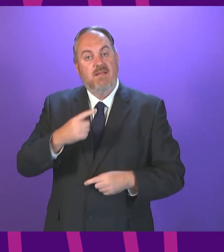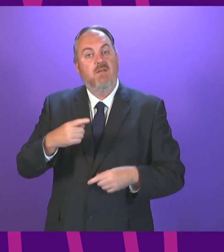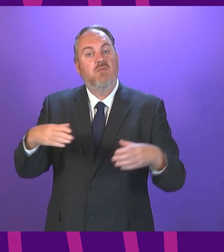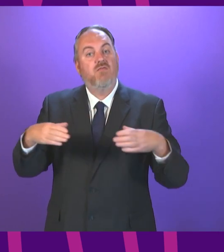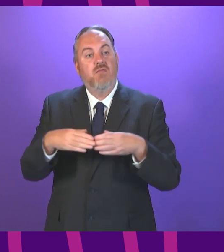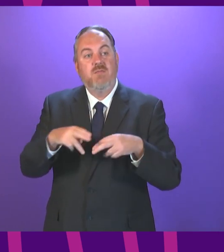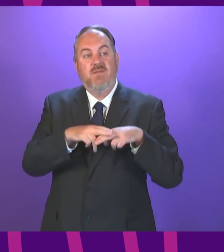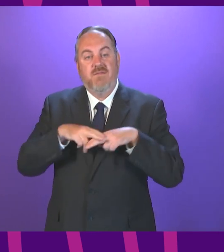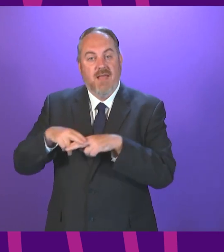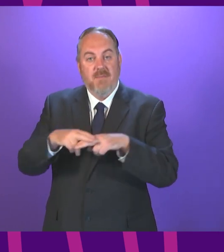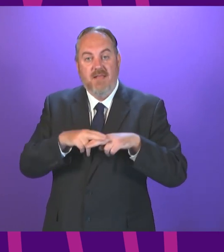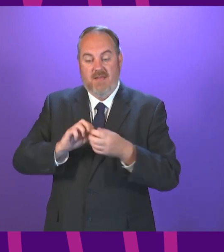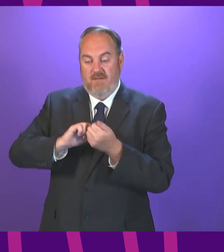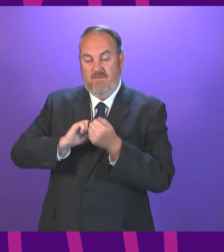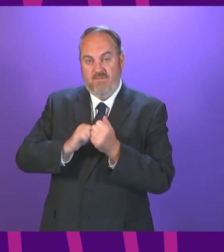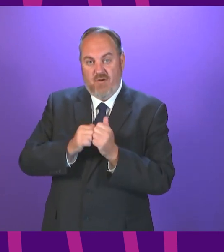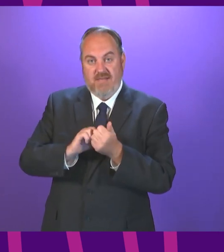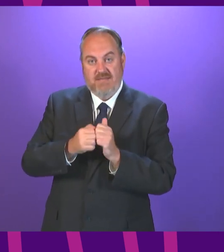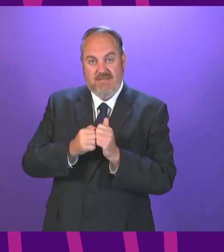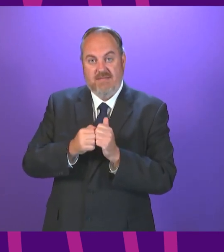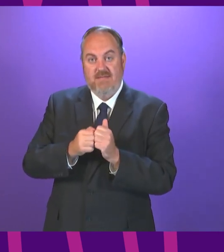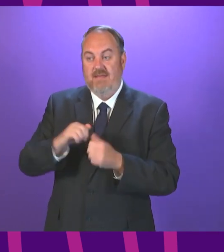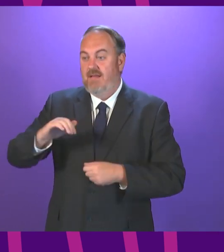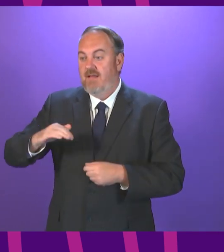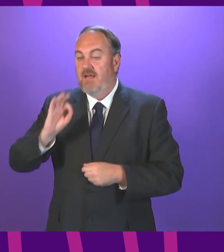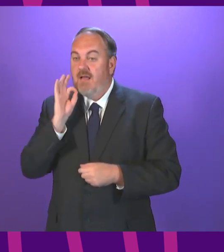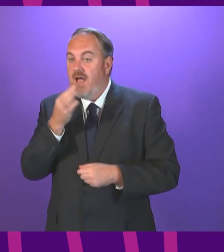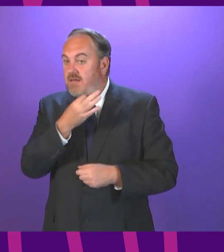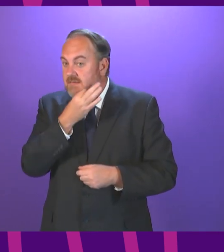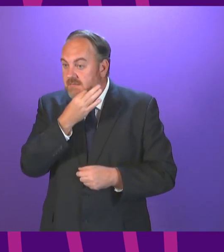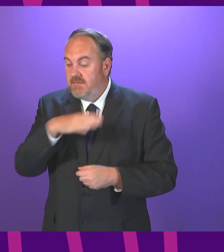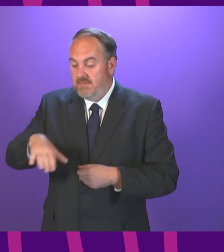and friends meeting in private houses or gardens, as long as those were within the permitted limits.